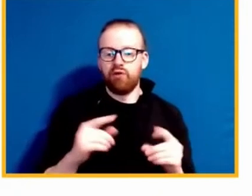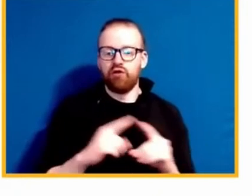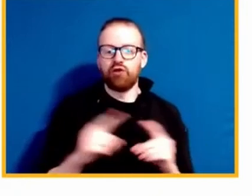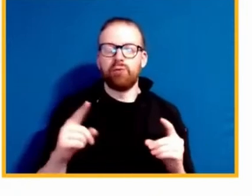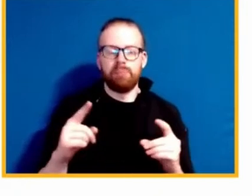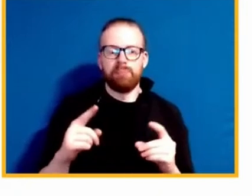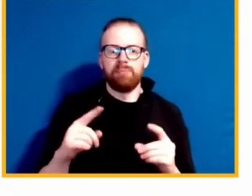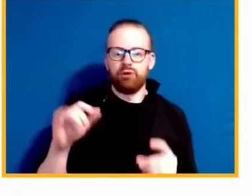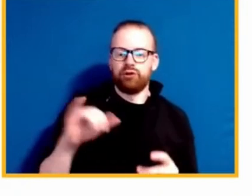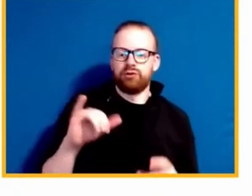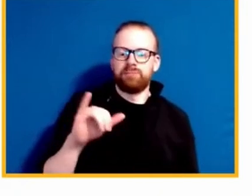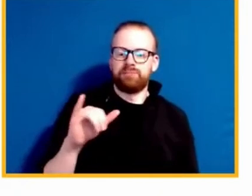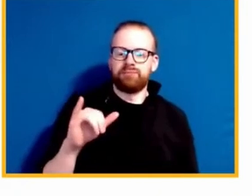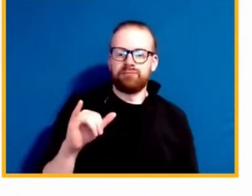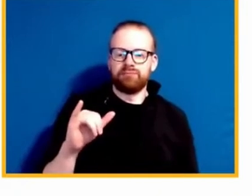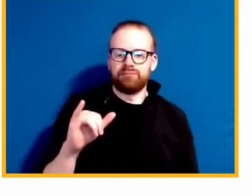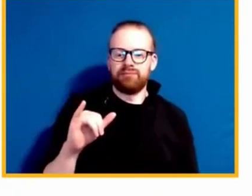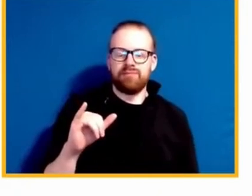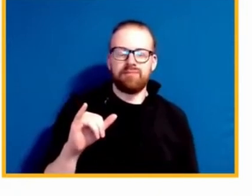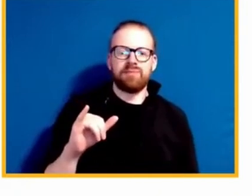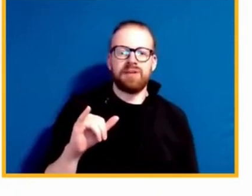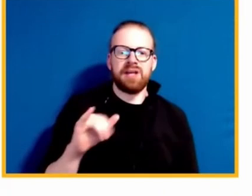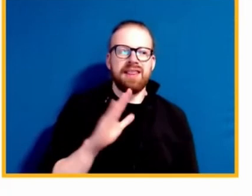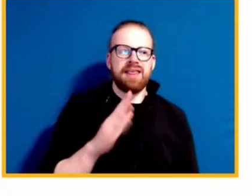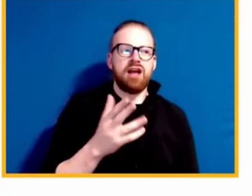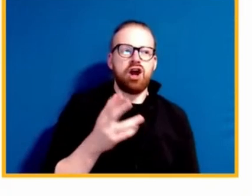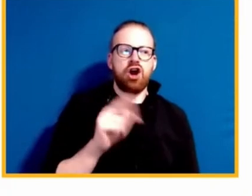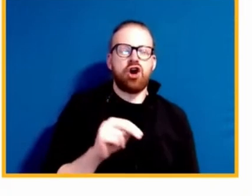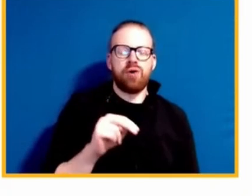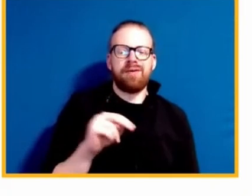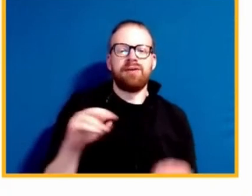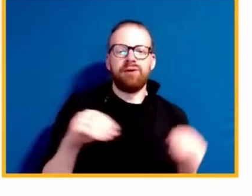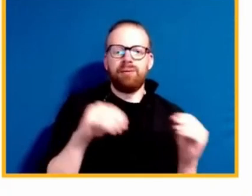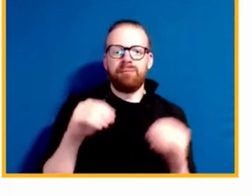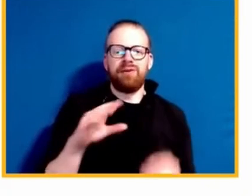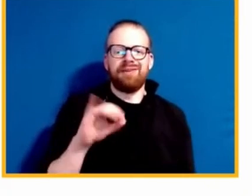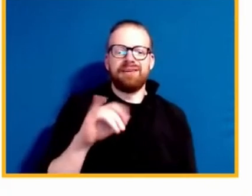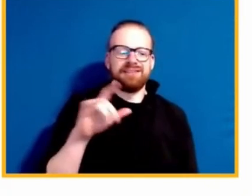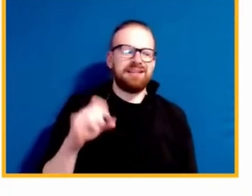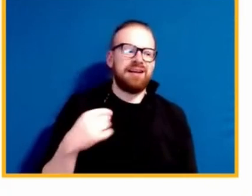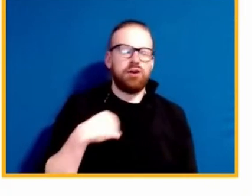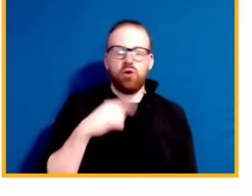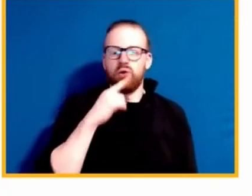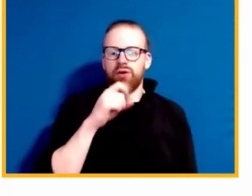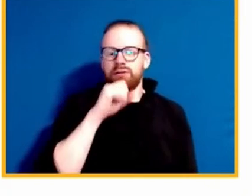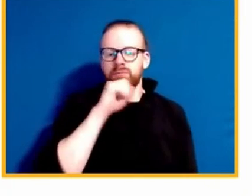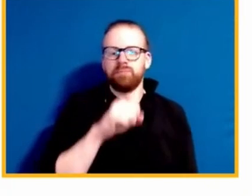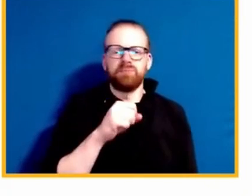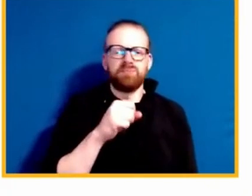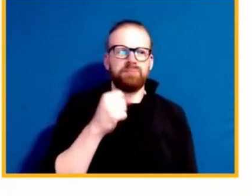they also gave it a little bit of a spin of their own, you know kind of their own style, which I really really love. You were hitting those